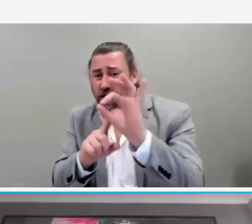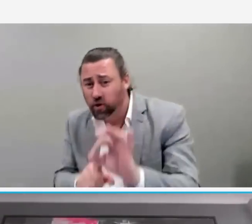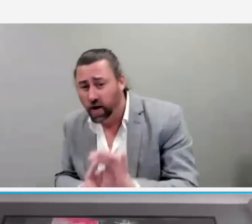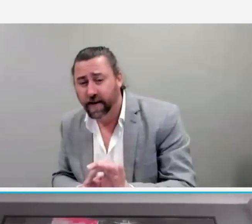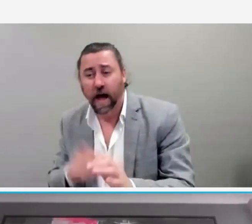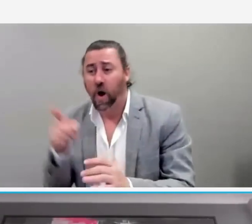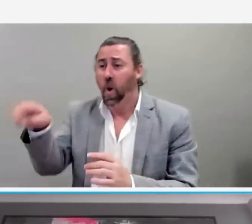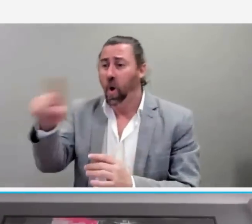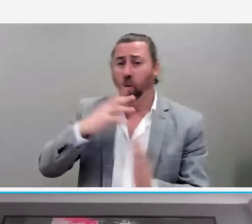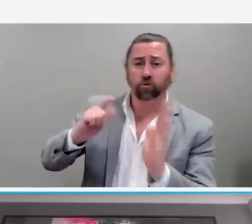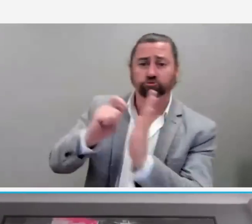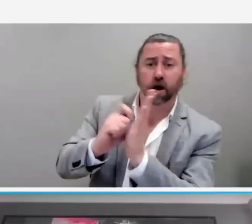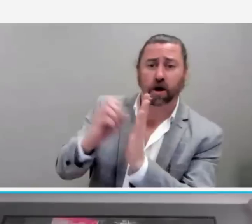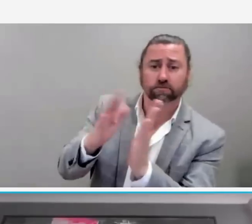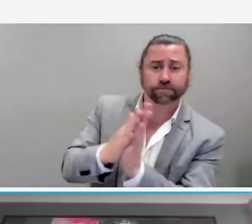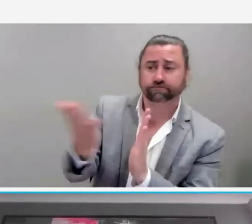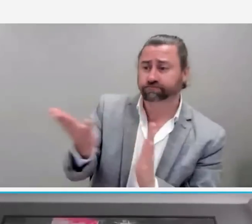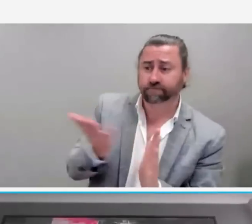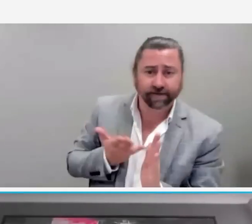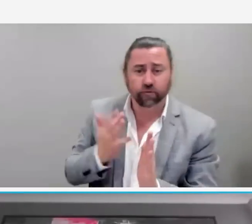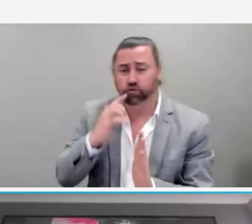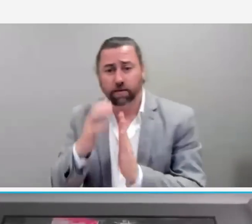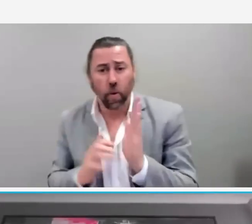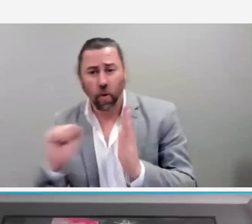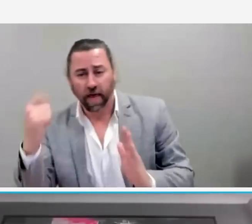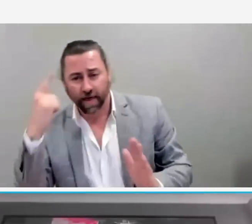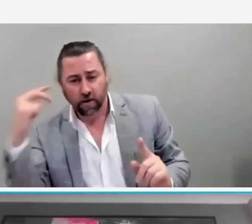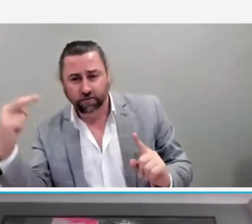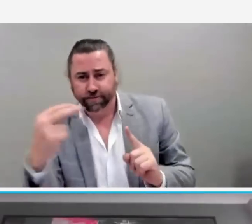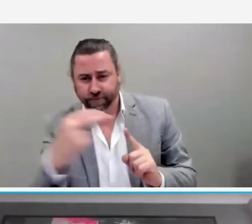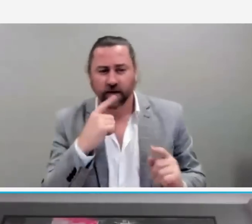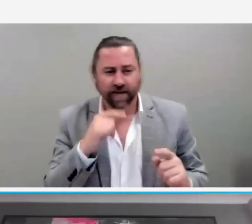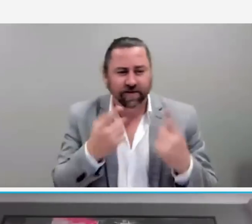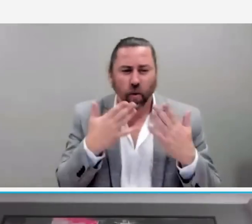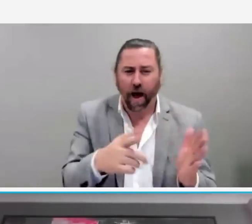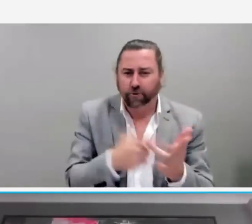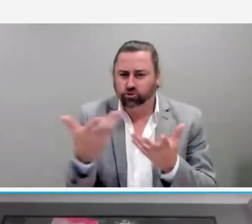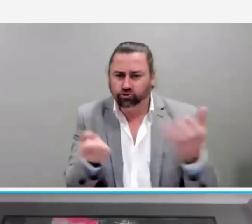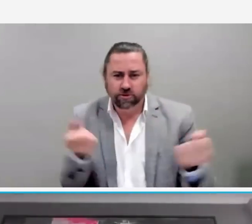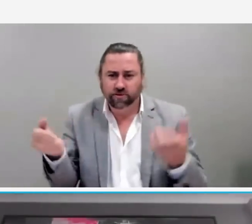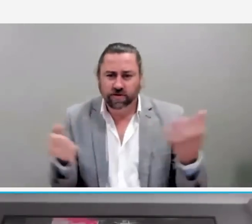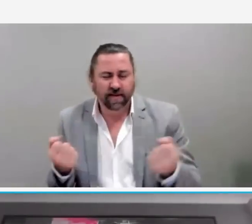channels including stakeholder communication channels and consumer and provider peak bodies newsletters,